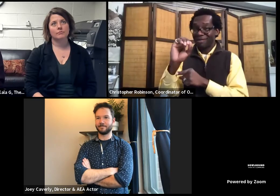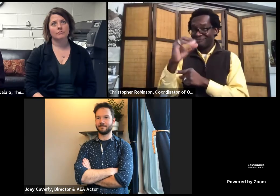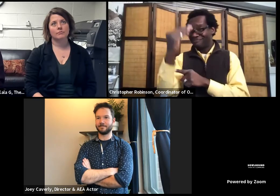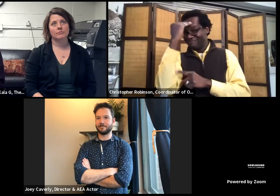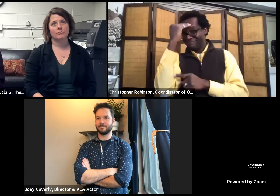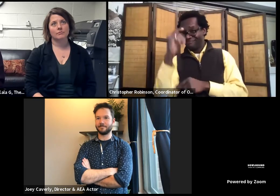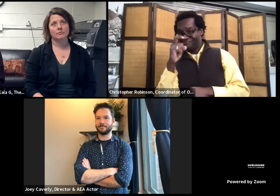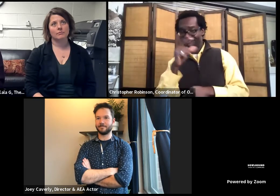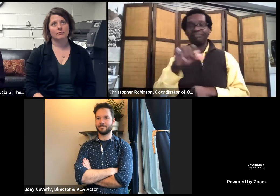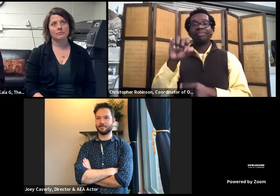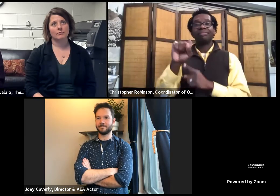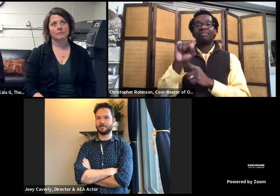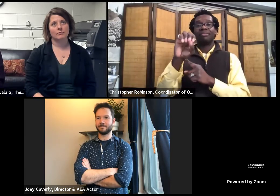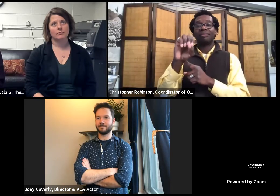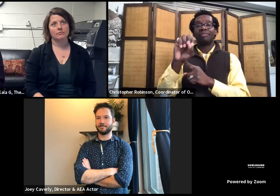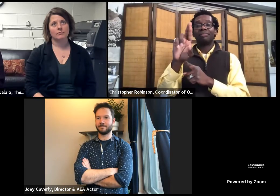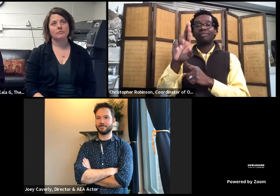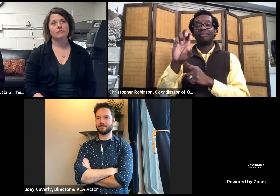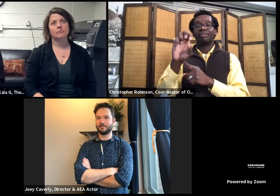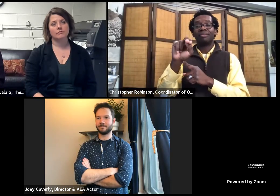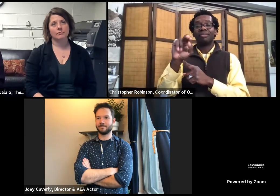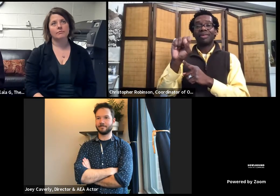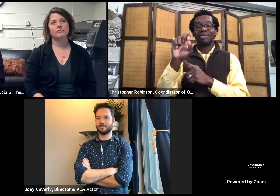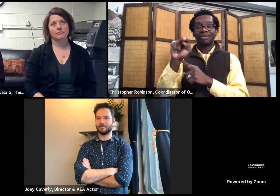I wanna say thank you to the VRS company, Sorenson,